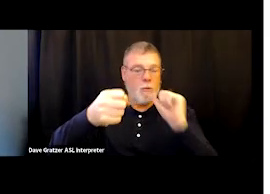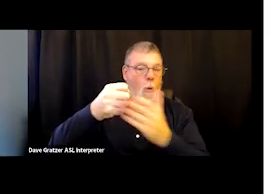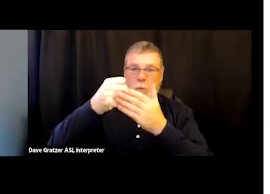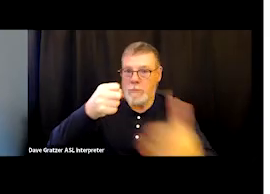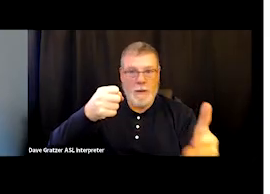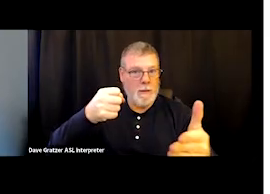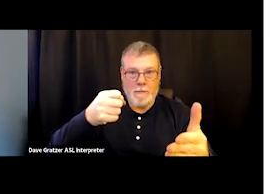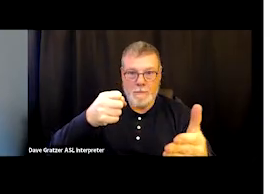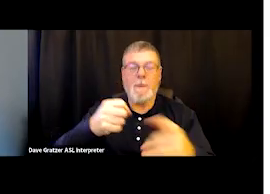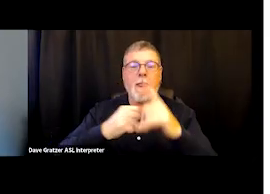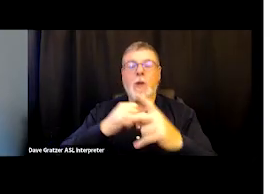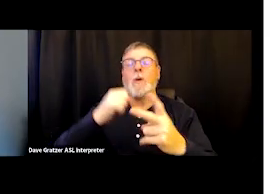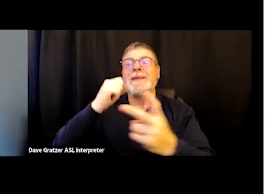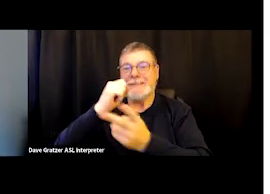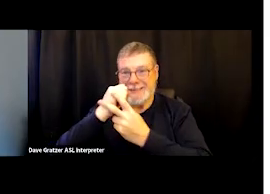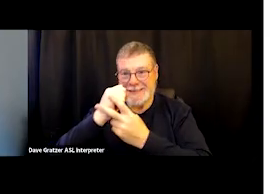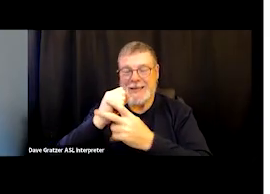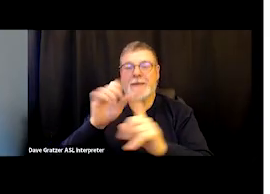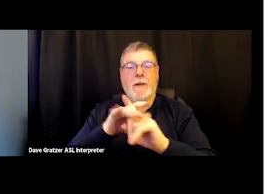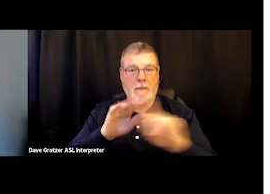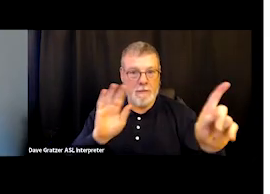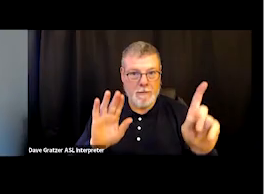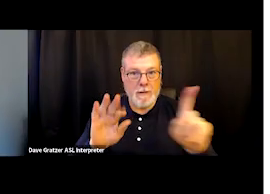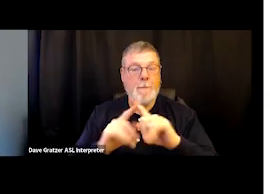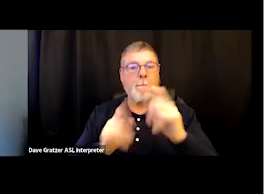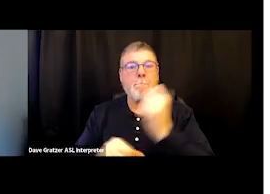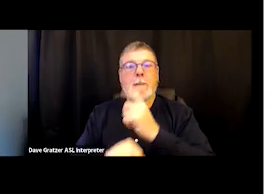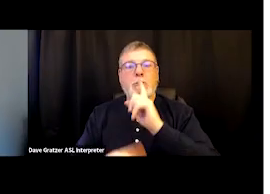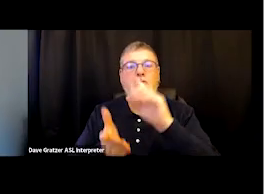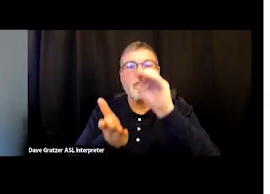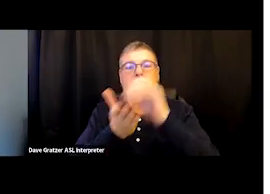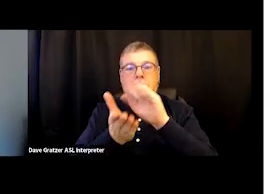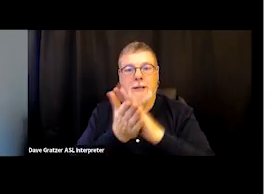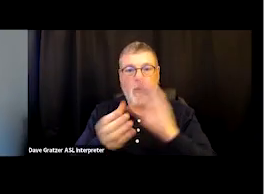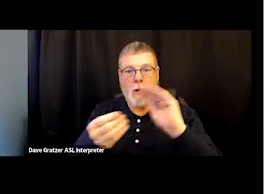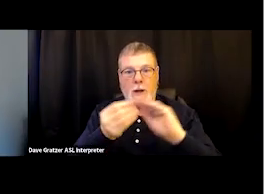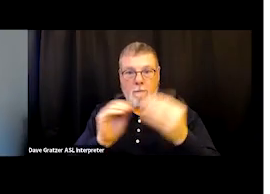You can save and exit, but you first wanna make sure to write down the reentry number 'cause you'll need that